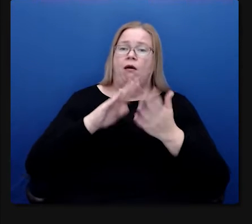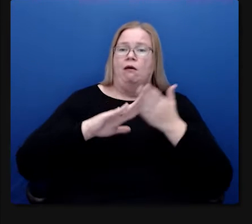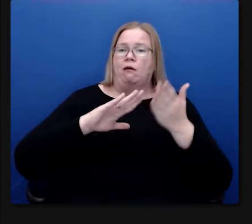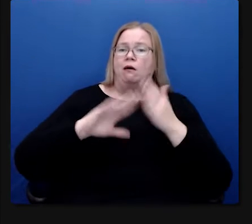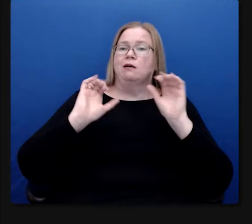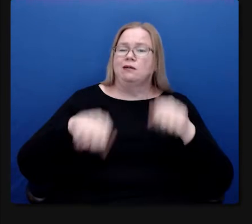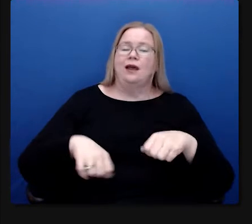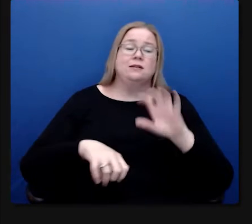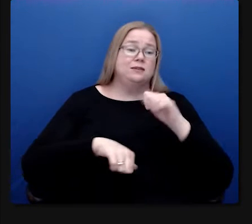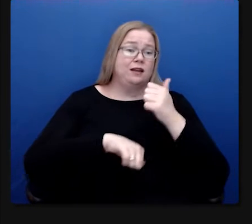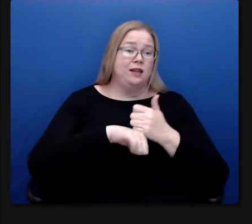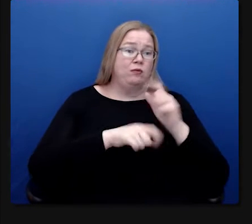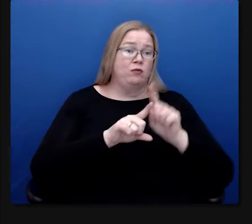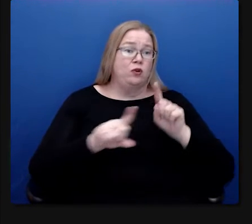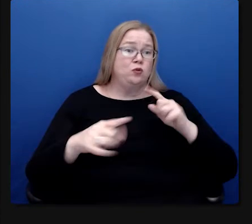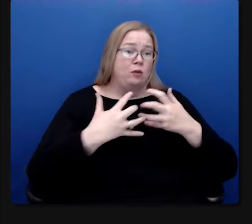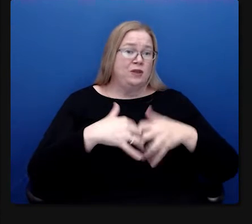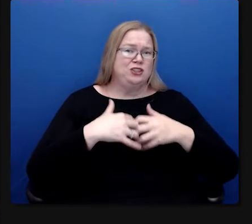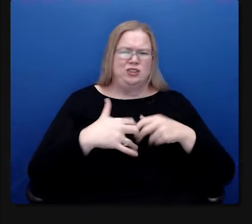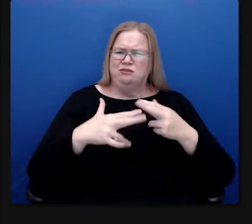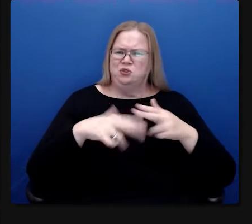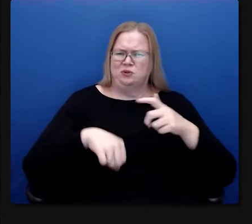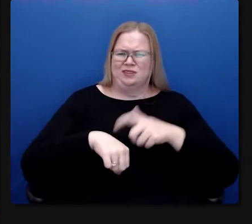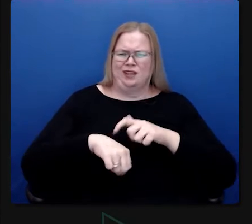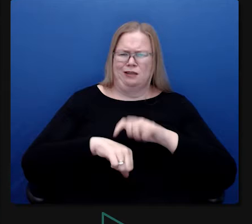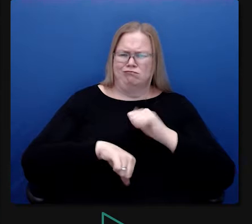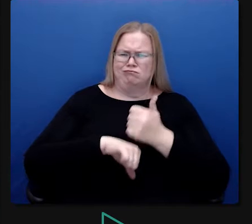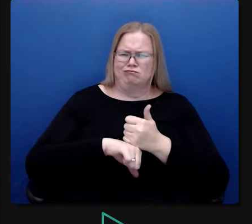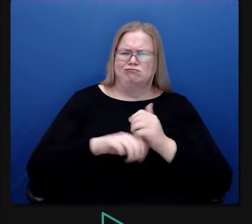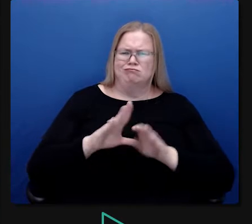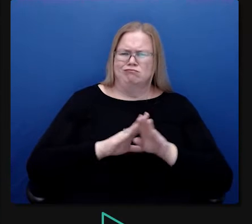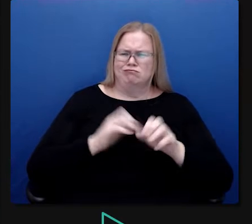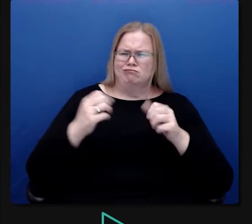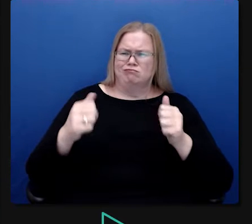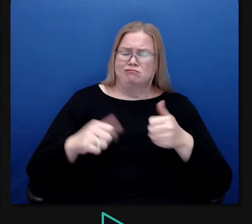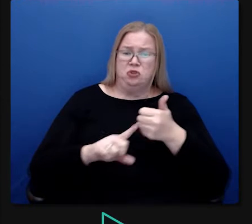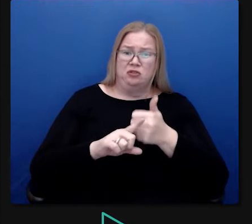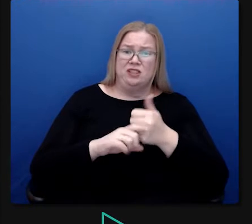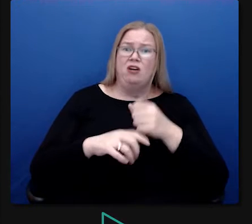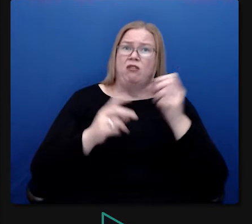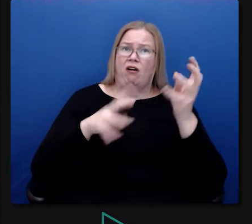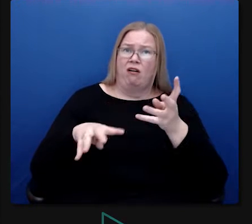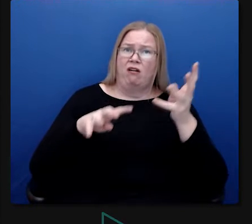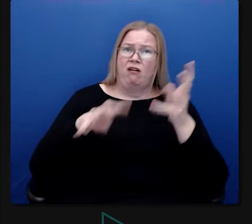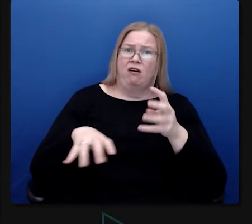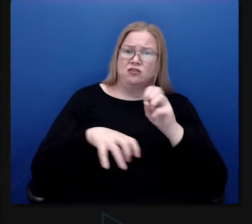as you'll see in our demo later, only takes a few minutes. Manually installing all the software included can take several hours.